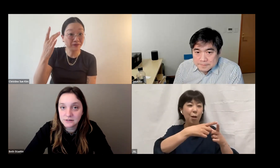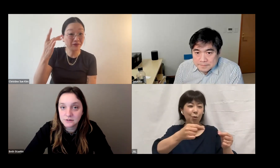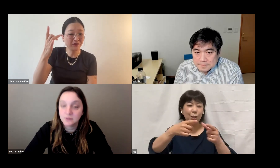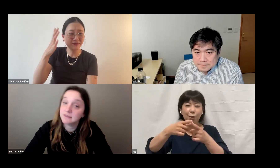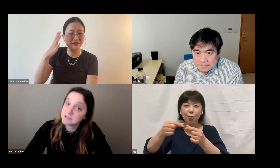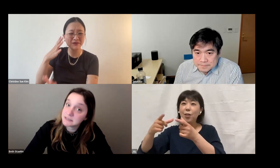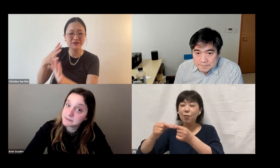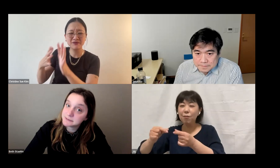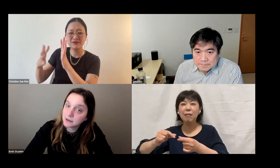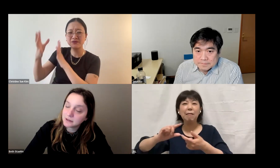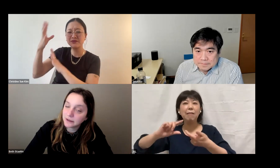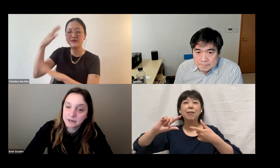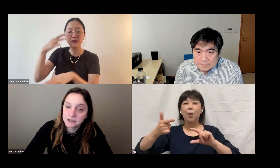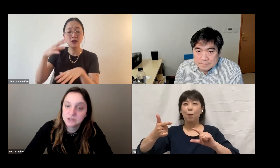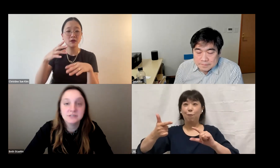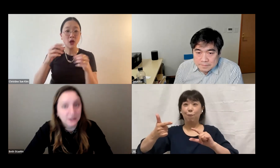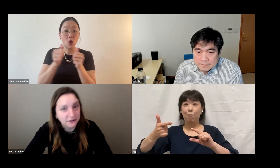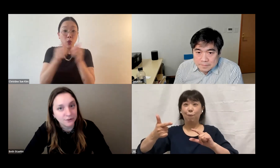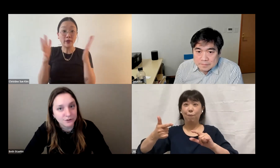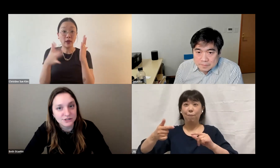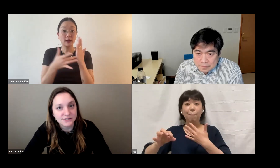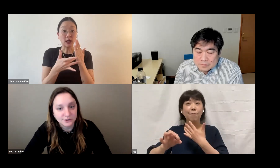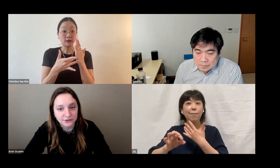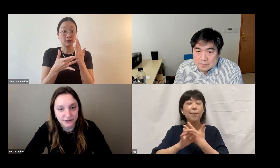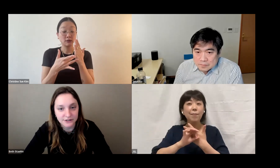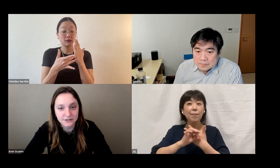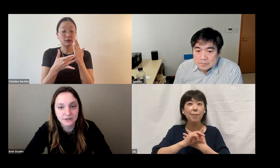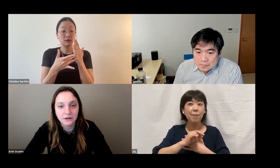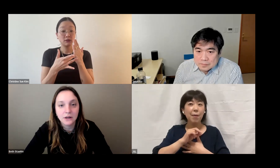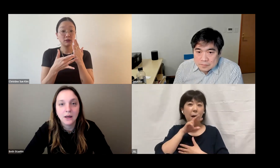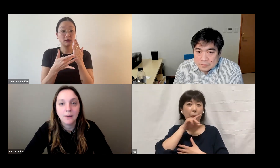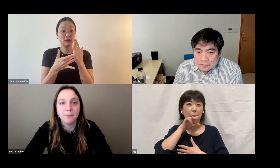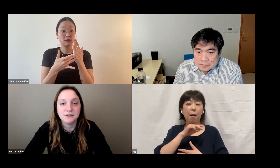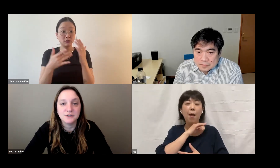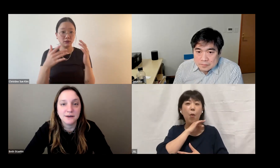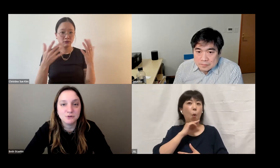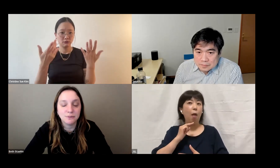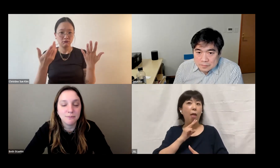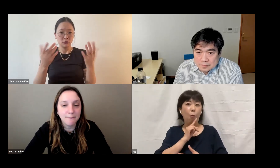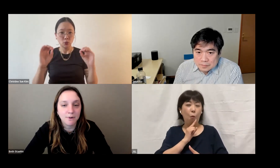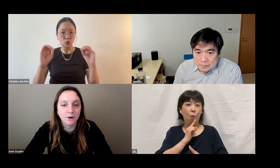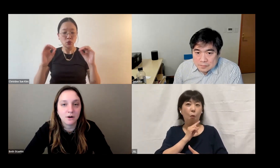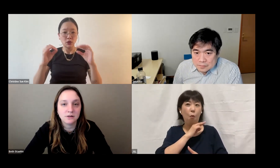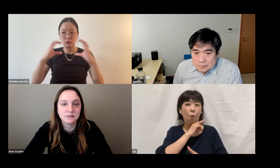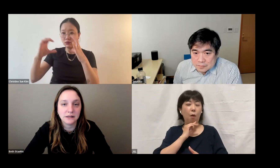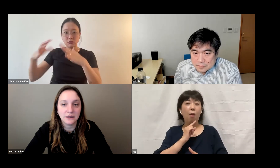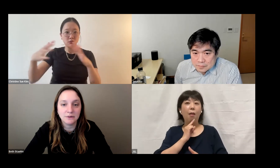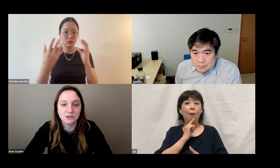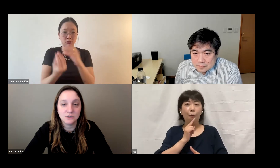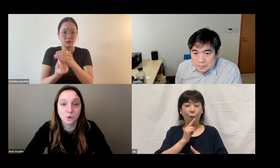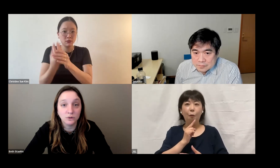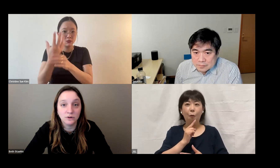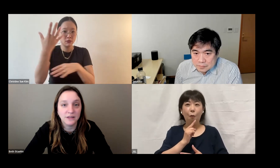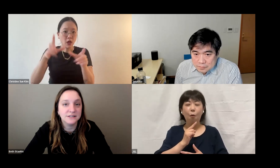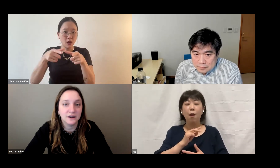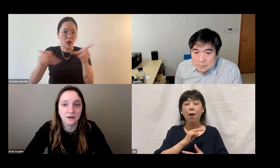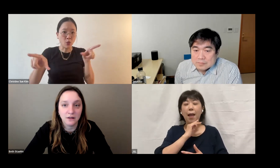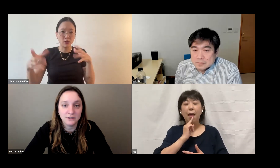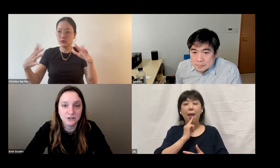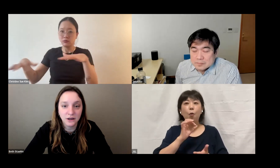So they have the same spoken language. The sign language is still different because you have to remember sign language is older than technology.